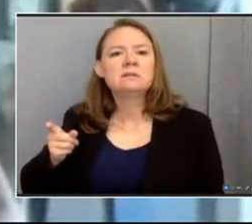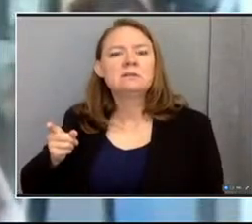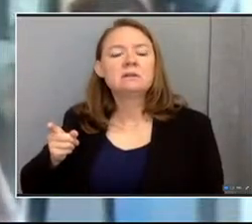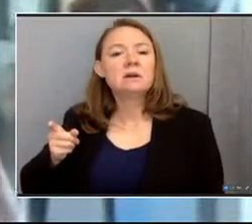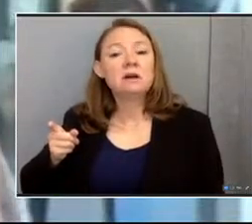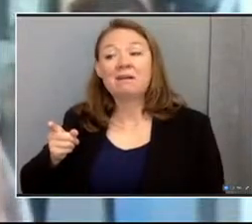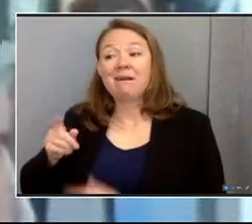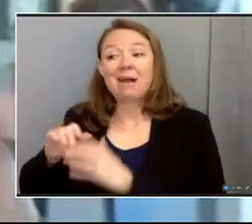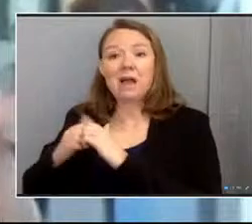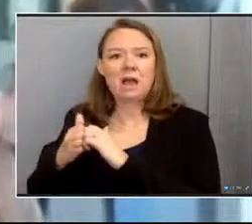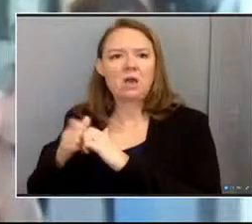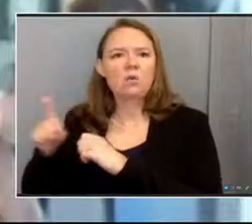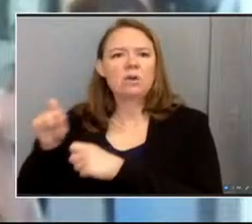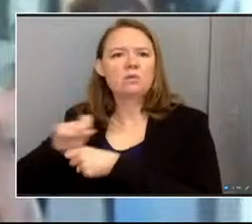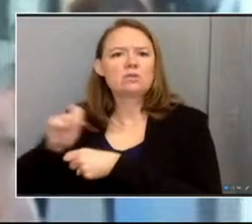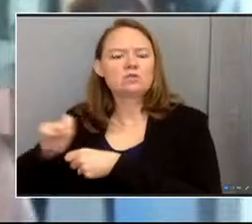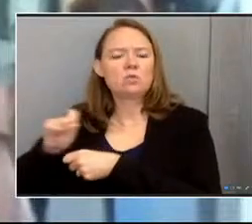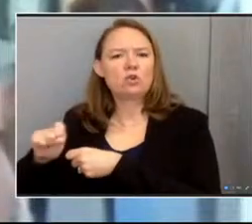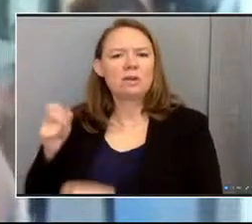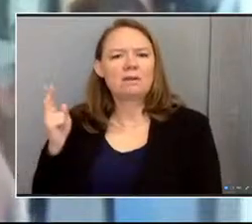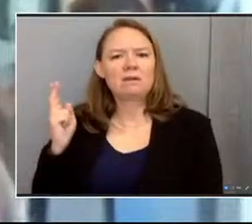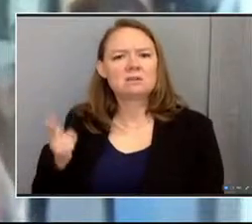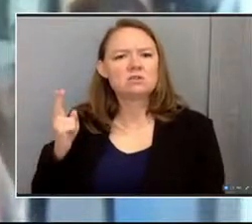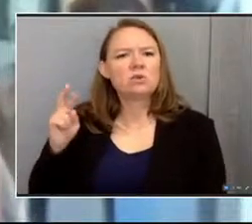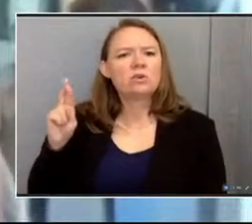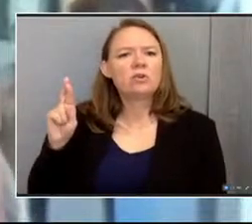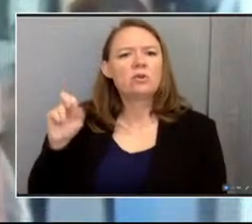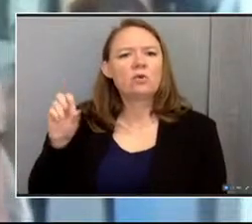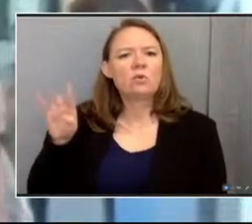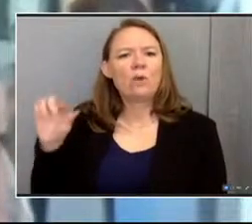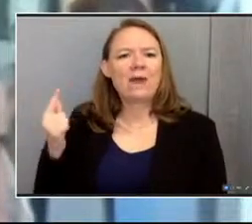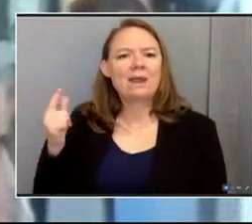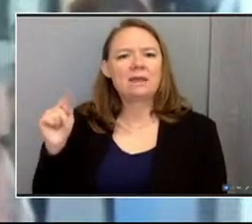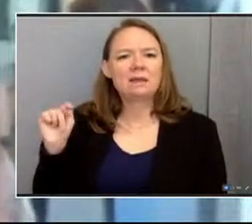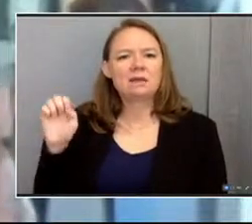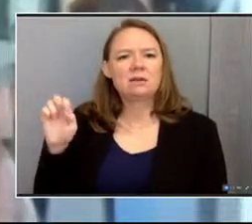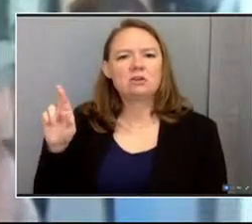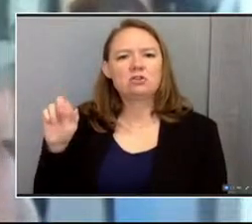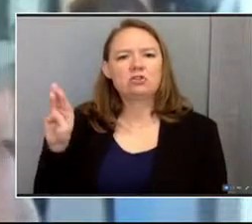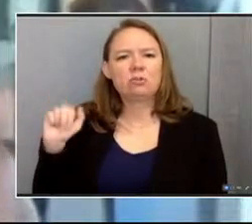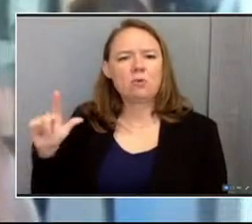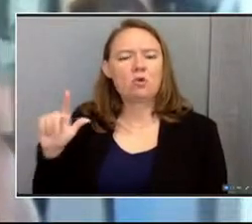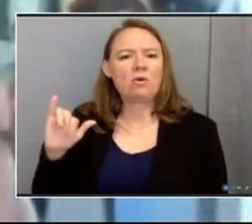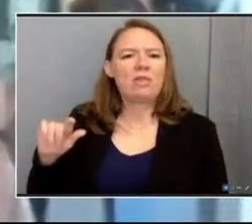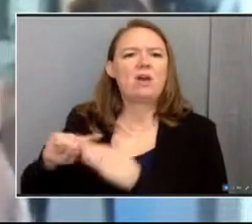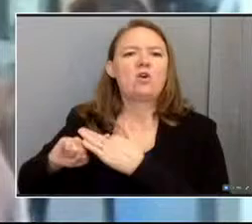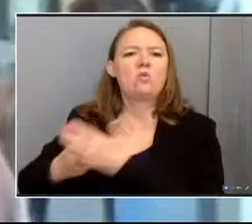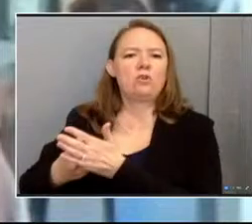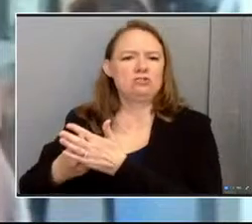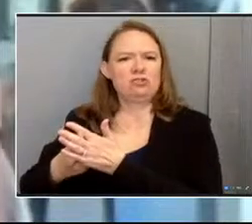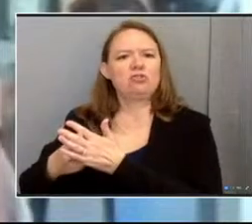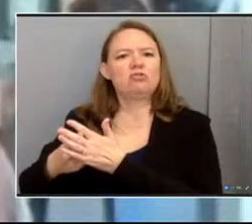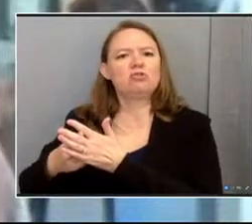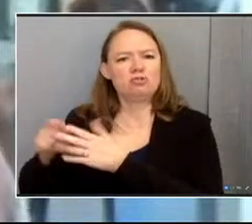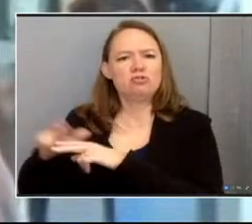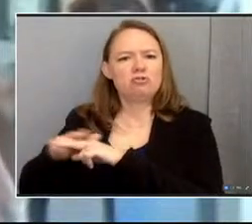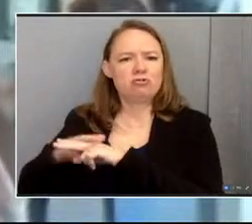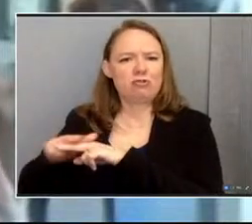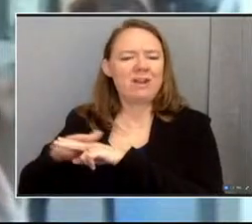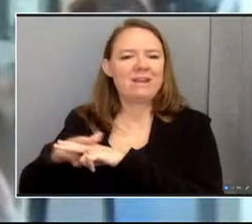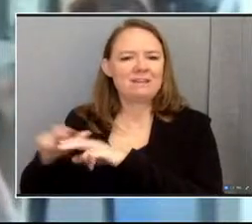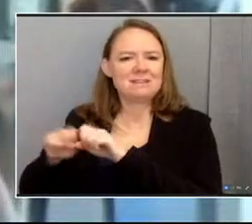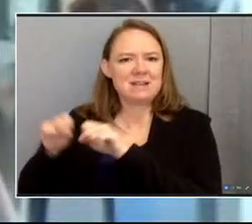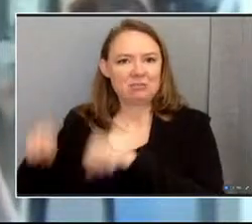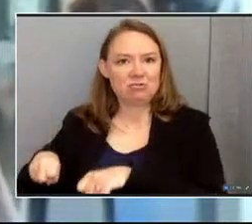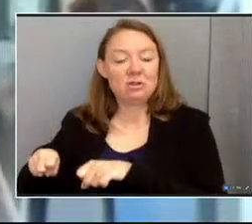Reading Terminal here in Philadelphia, the original railway station that would take you from Philadelphia into the south